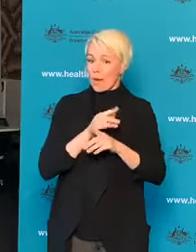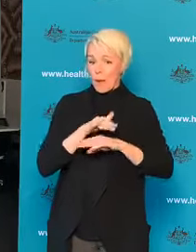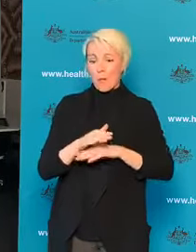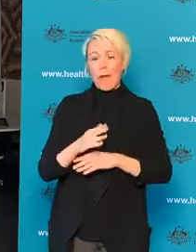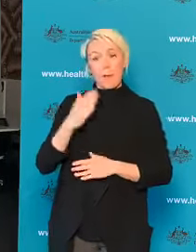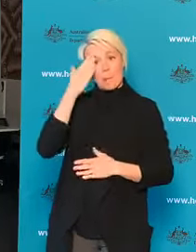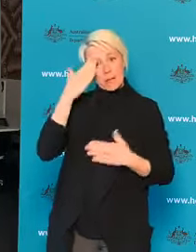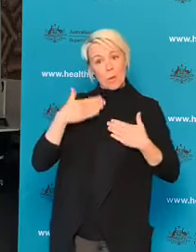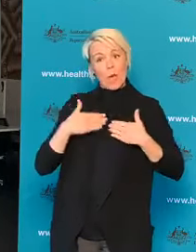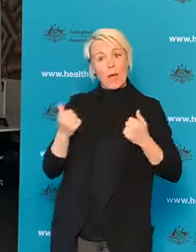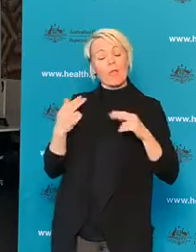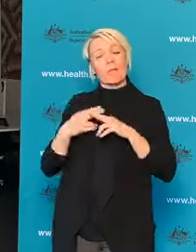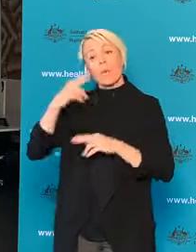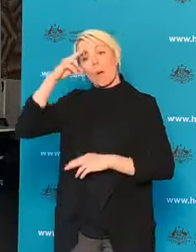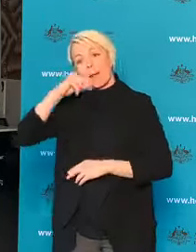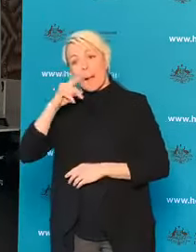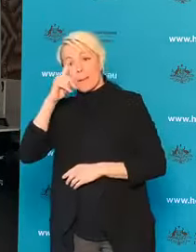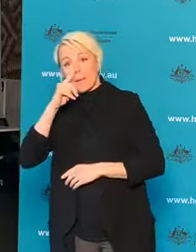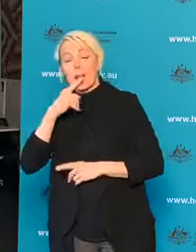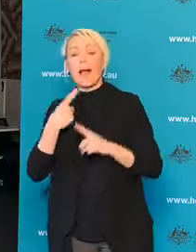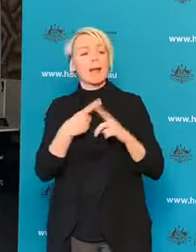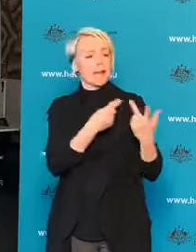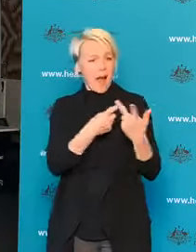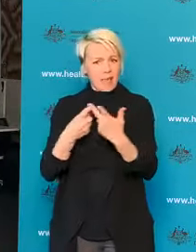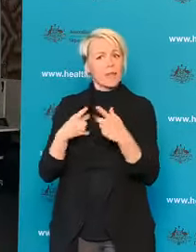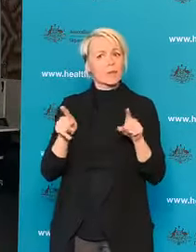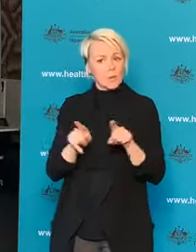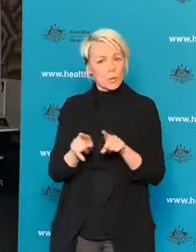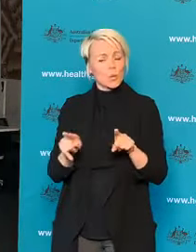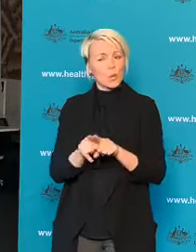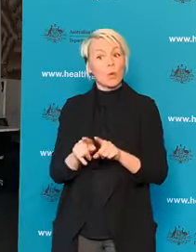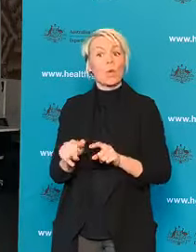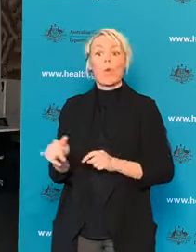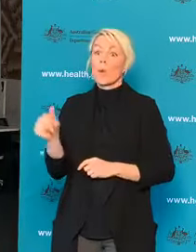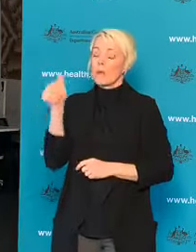and for everybody we do know that people who find themselves under these stage